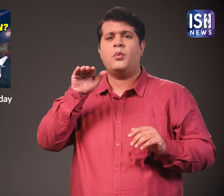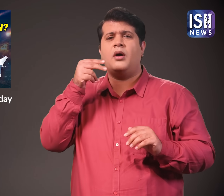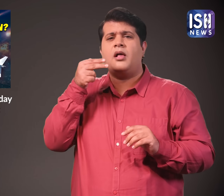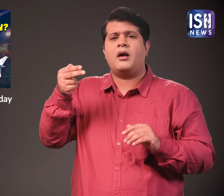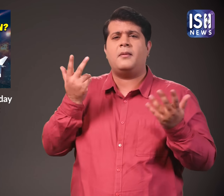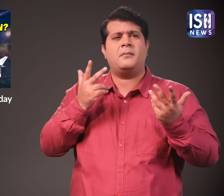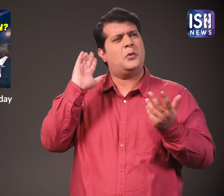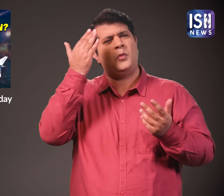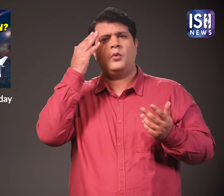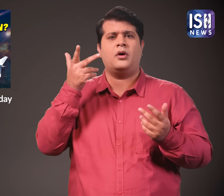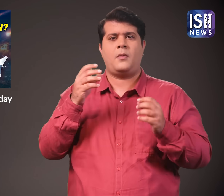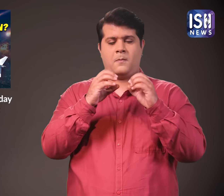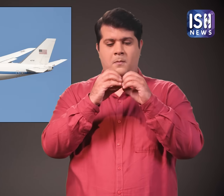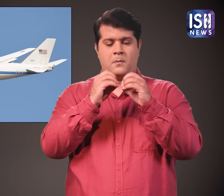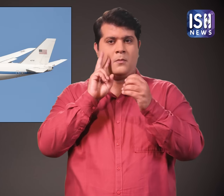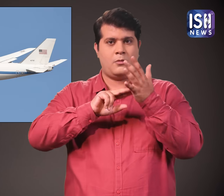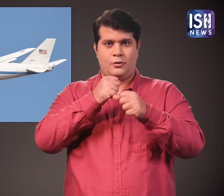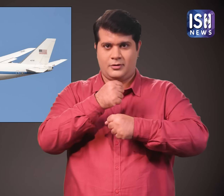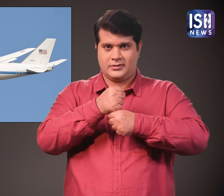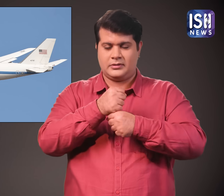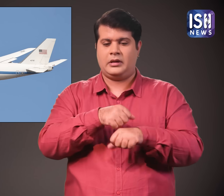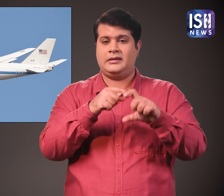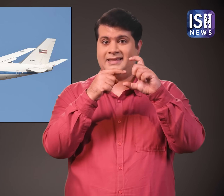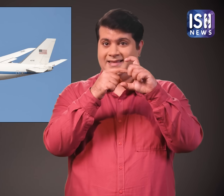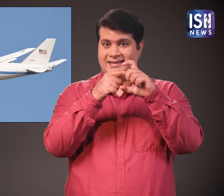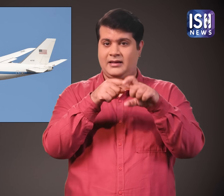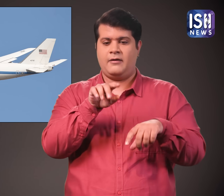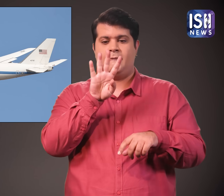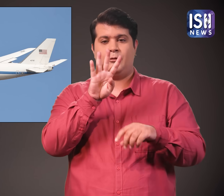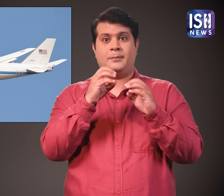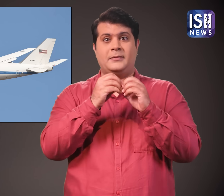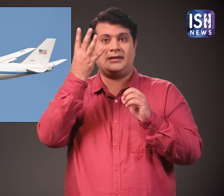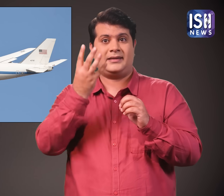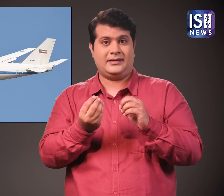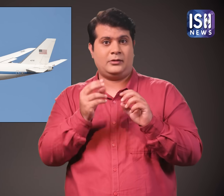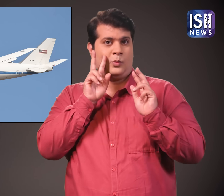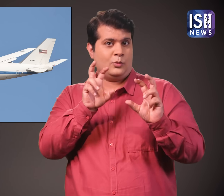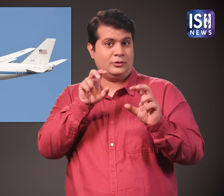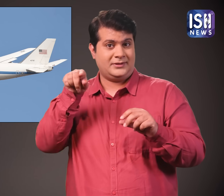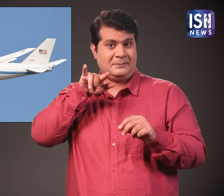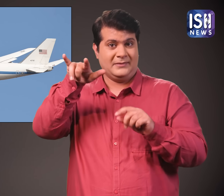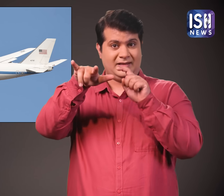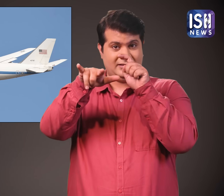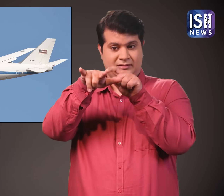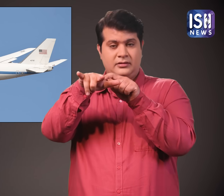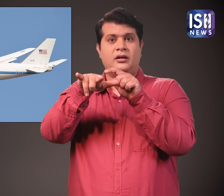It is officially known as the Boeing E-4B Nightwatch.